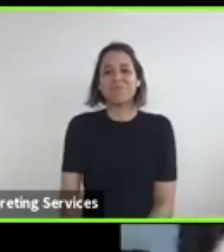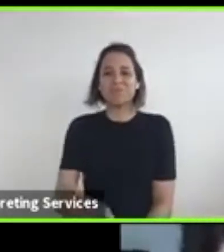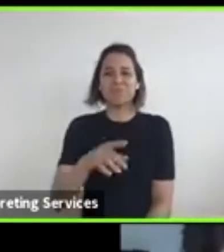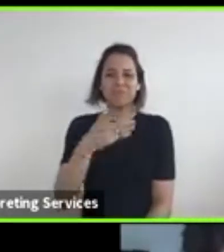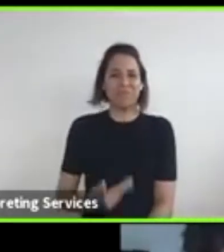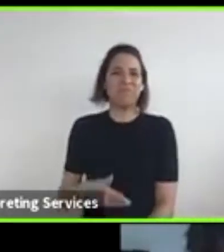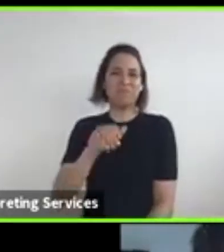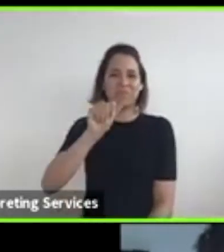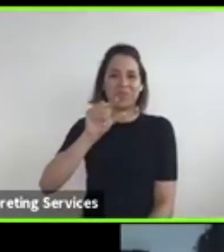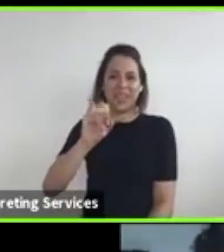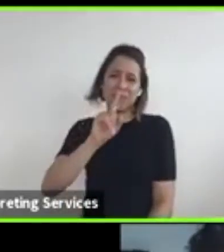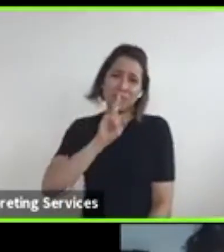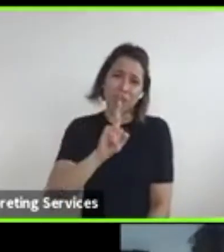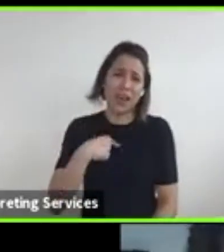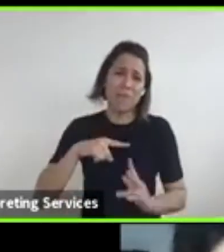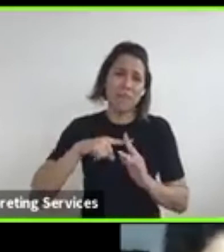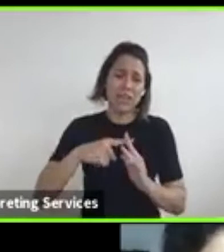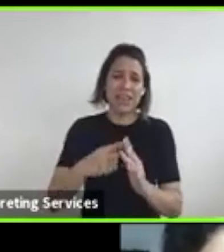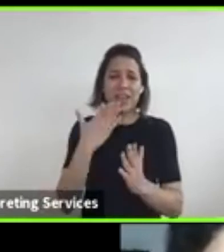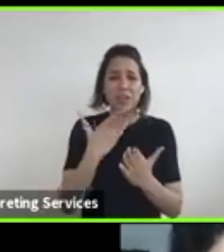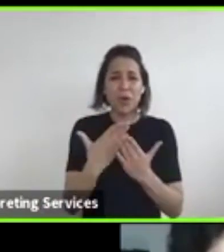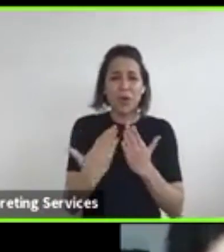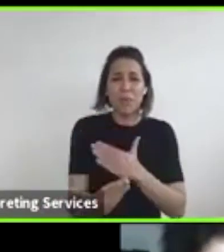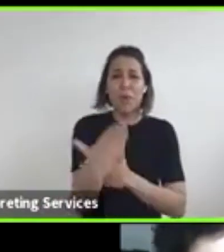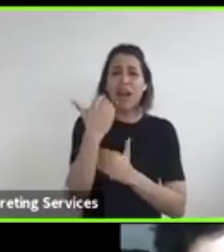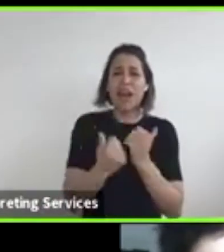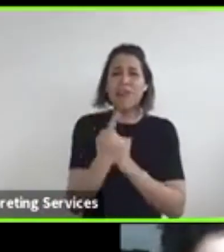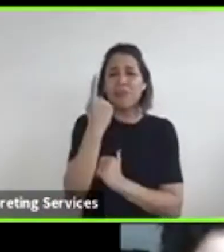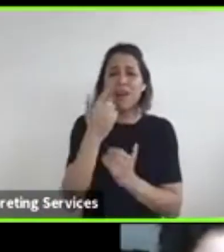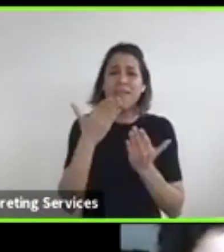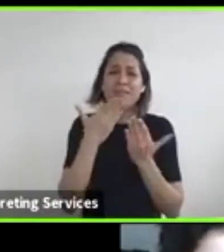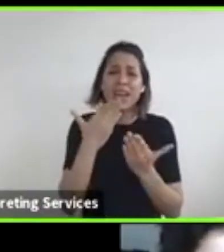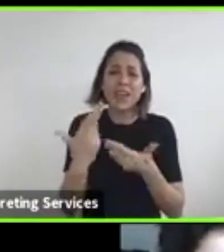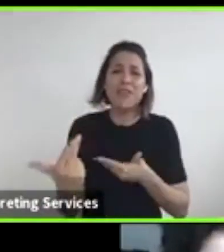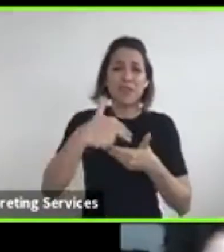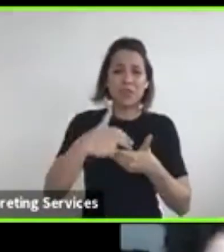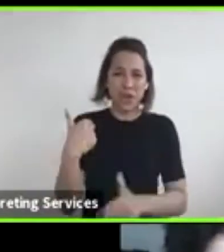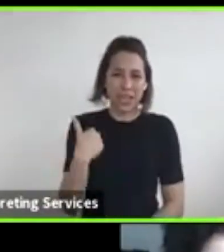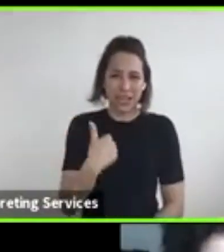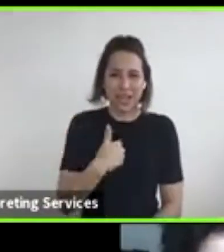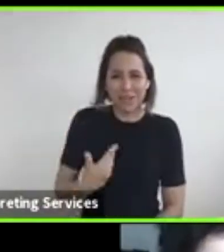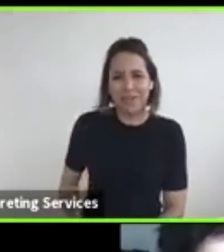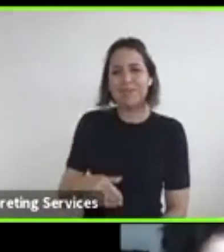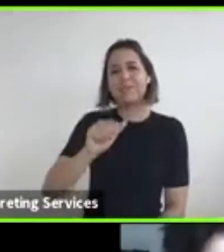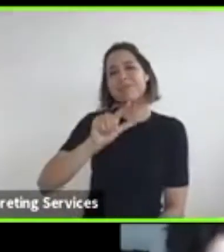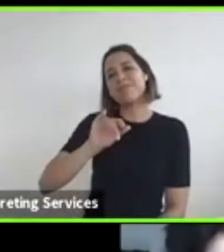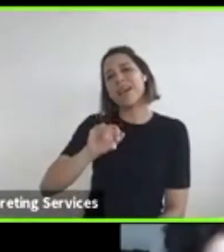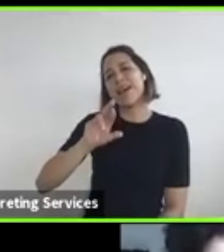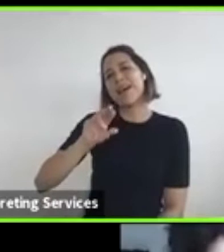EVERYONE, AGAIN, THANK YOU FOR JOINING US! I'M ALI, ROSA-SALAS, A PROUD NEW YORKICAN